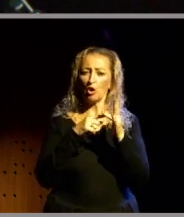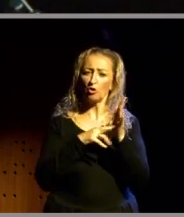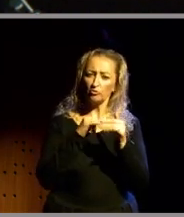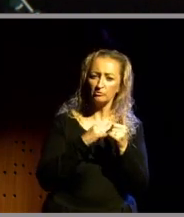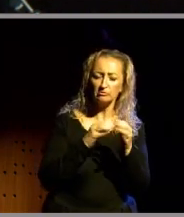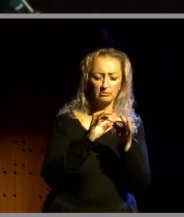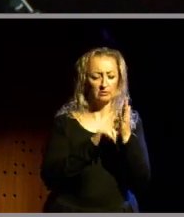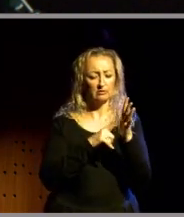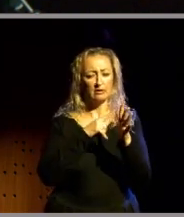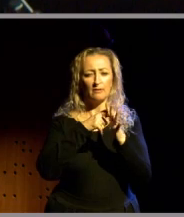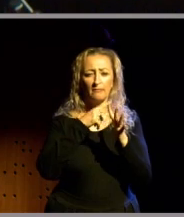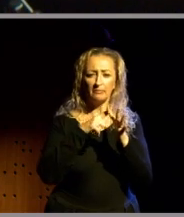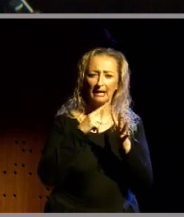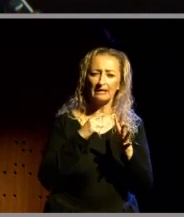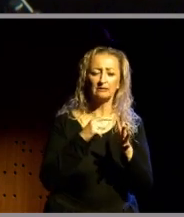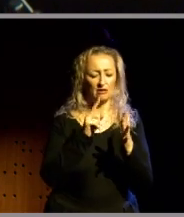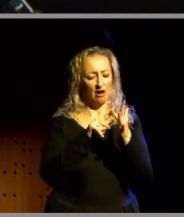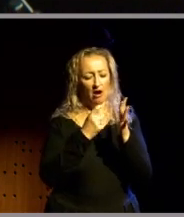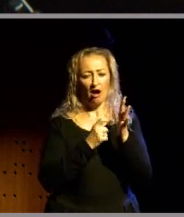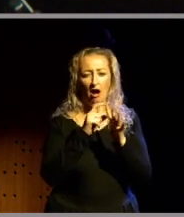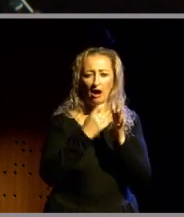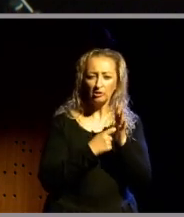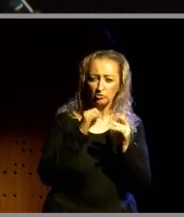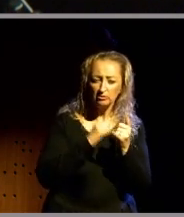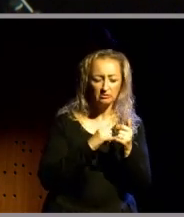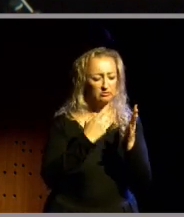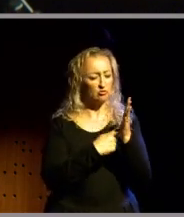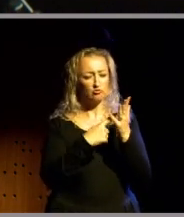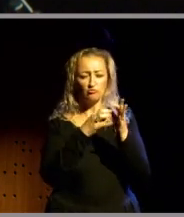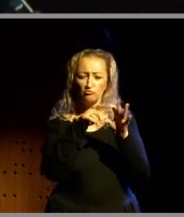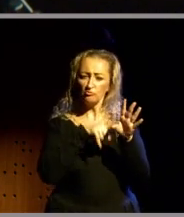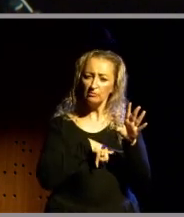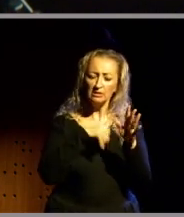Idris Murphy, Ruby Davies, Jody Daly, Pascal,